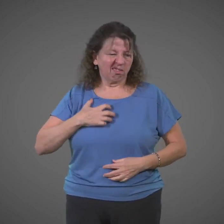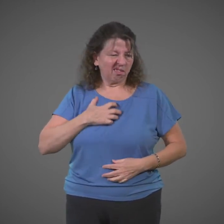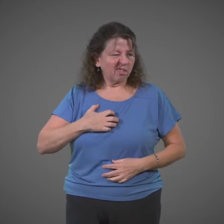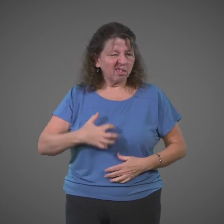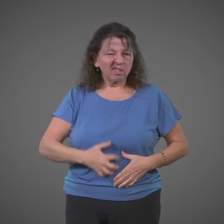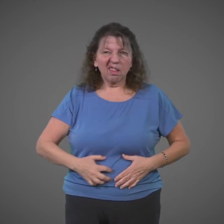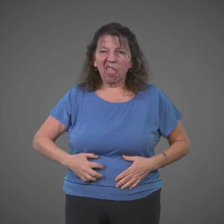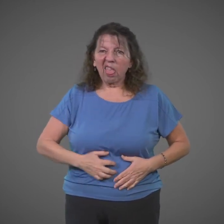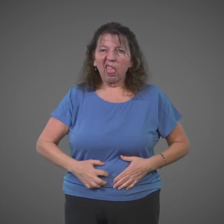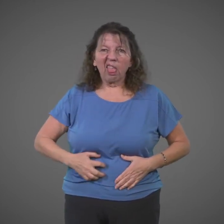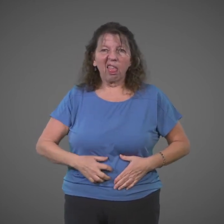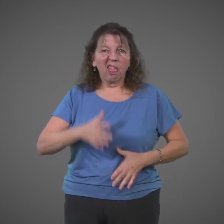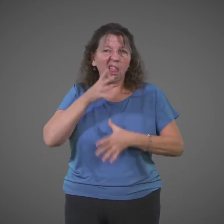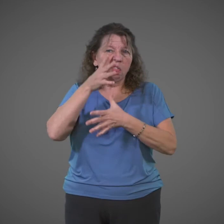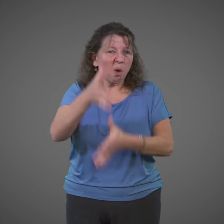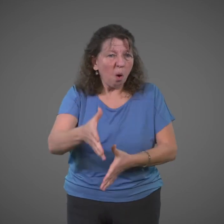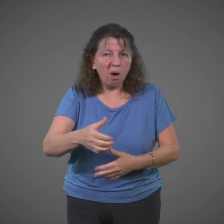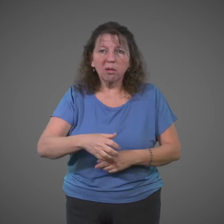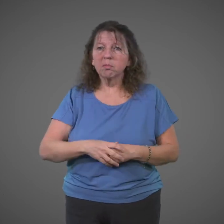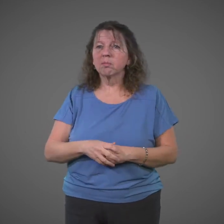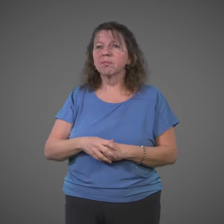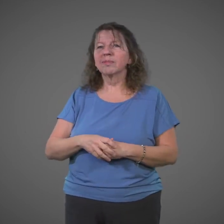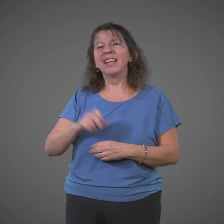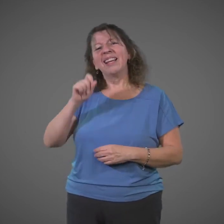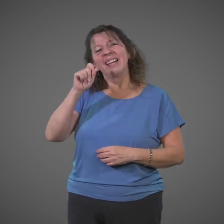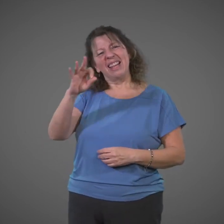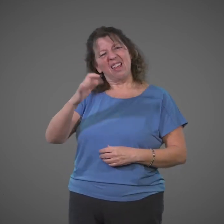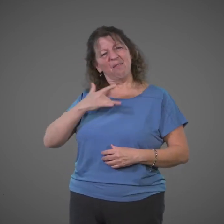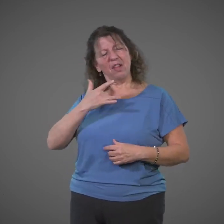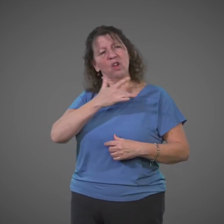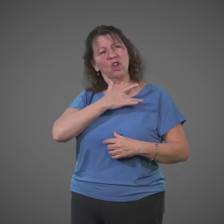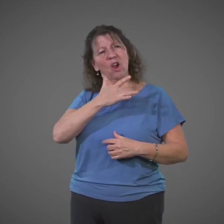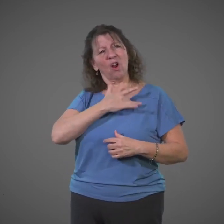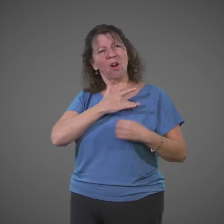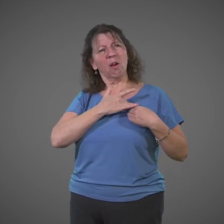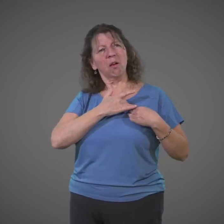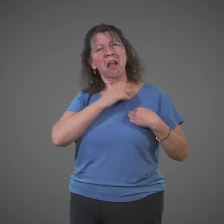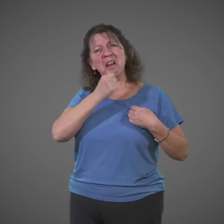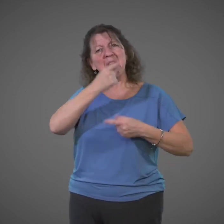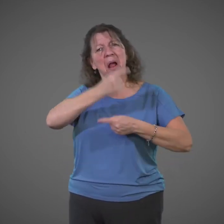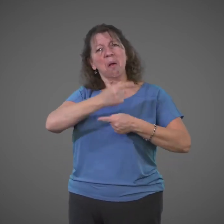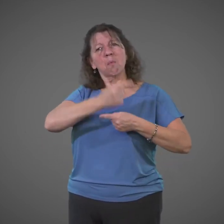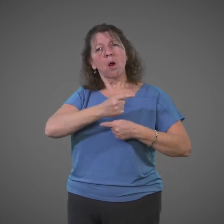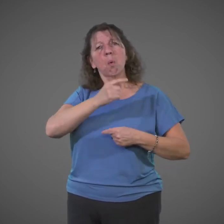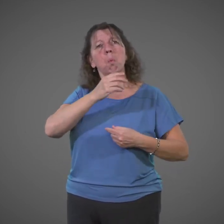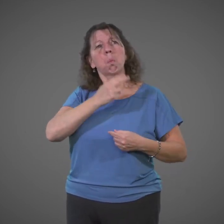If you become nauseated and start to vomit. If you feel your heart isn't beating the right rhythm,